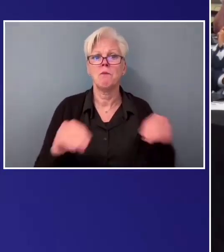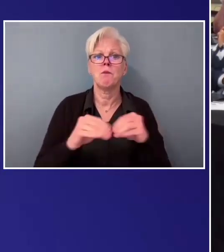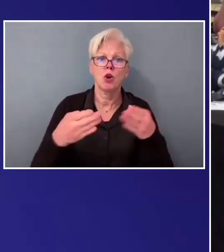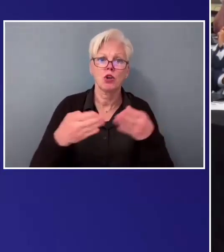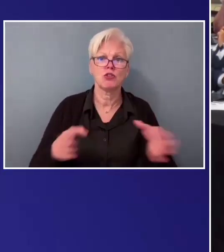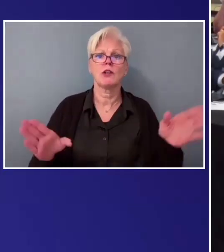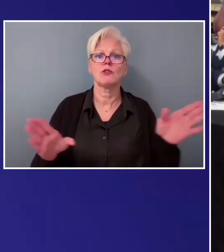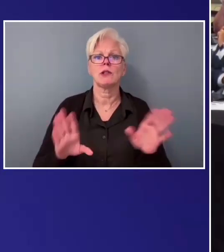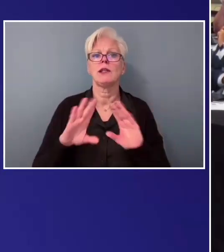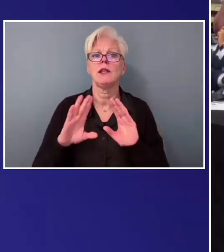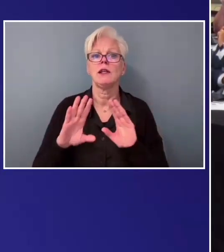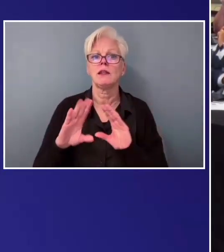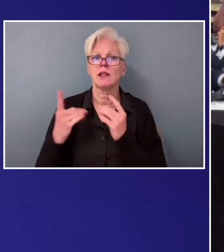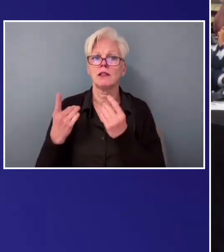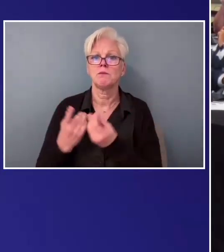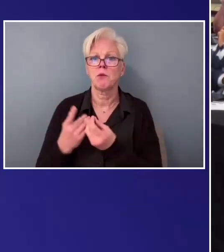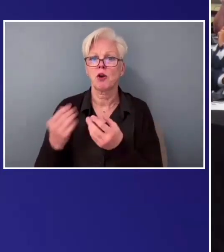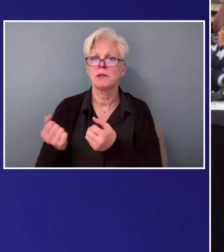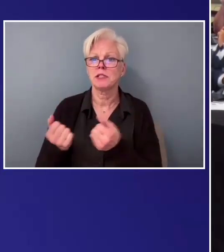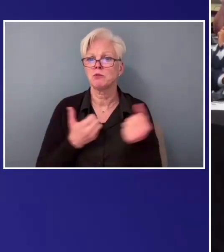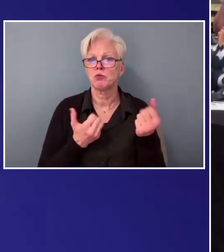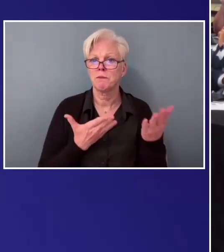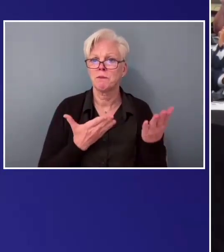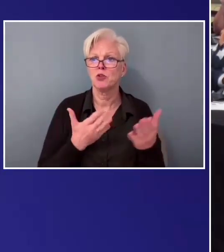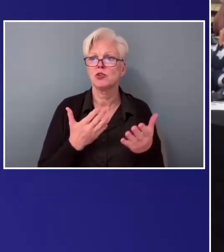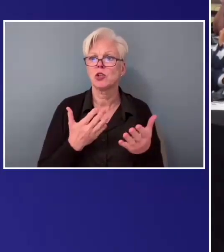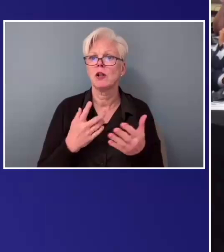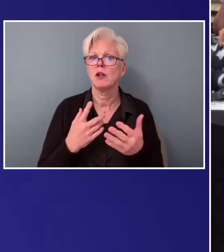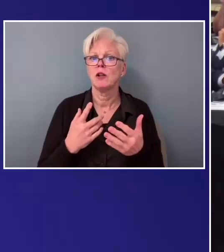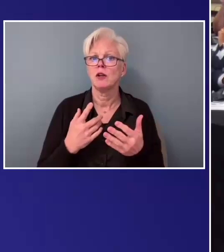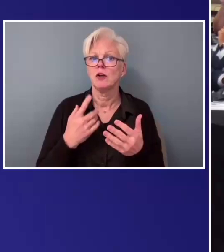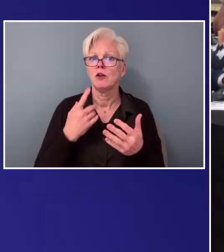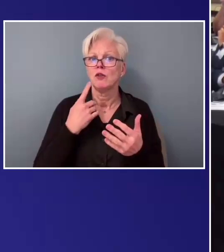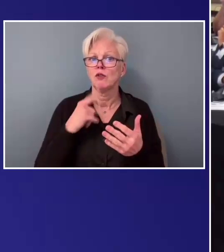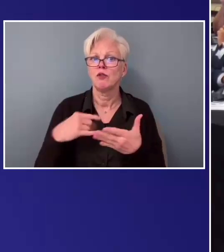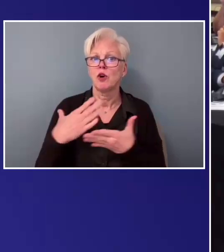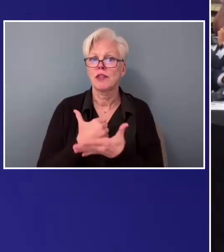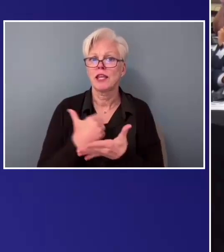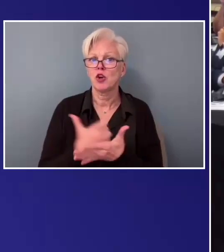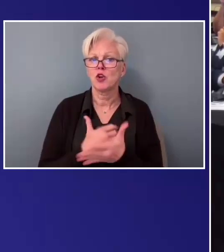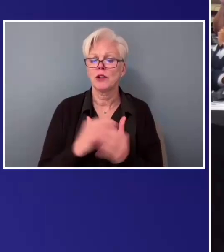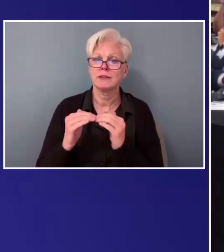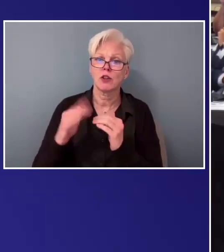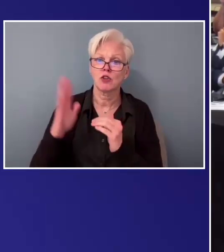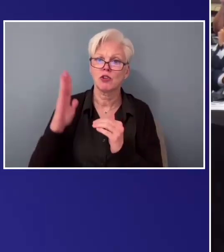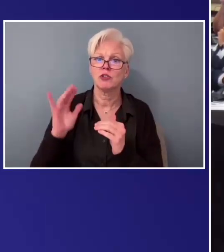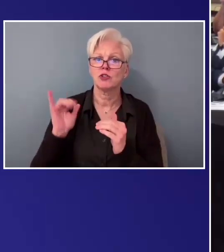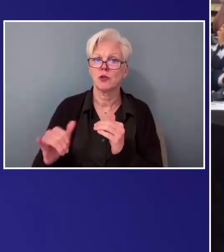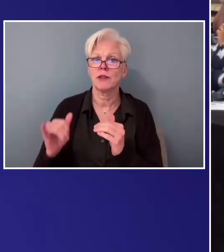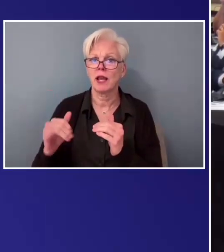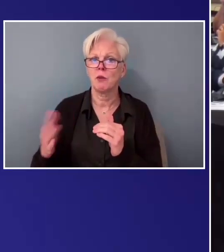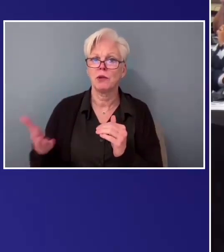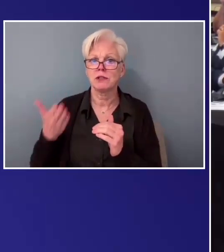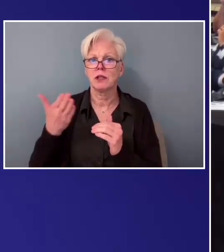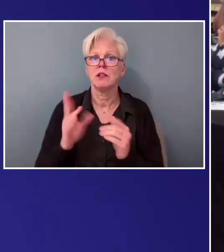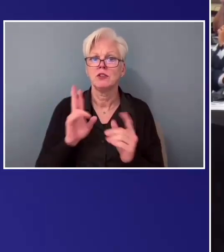Department's proposal regarding the -- you know, the earnings threshold that has been proposed to be applied to non-degree